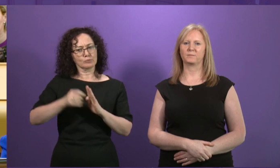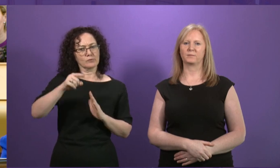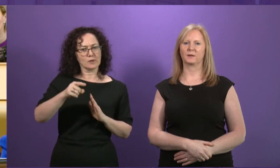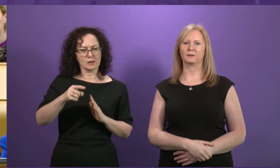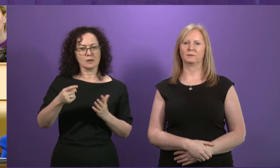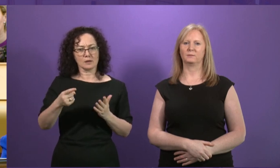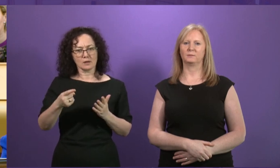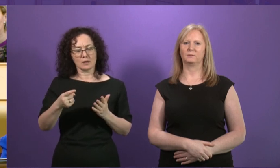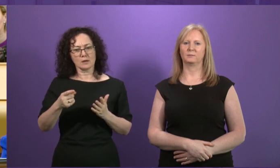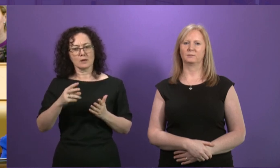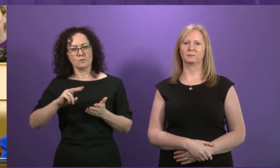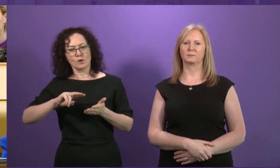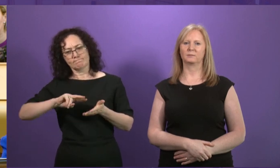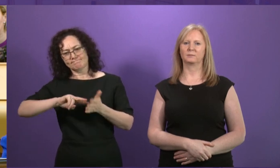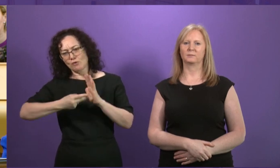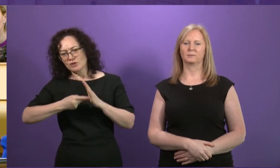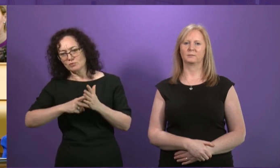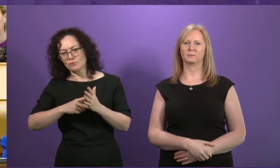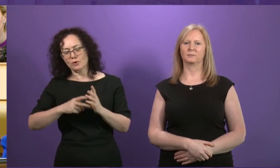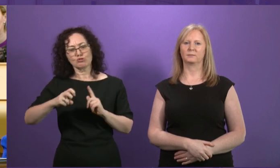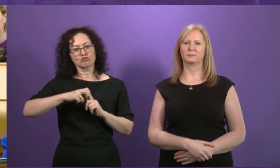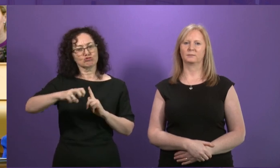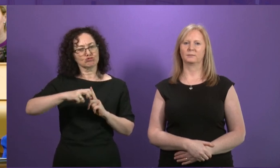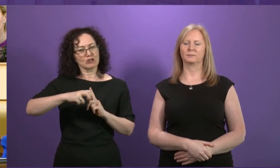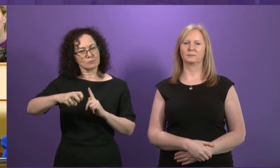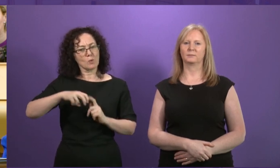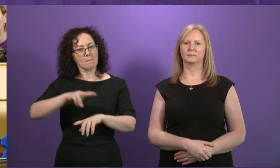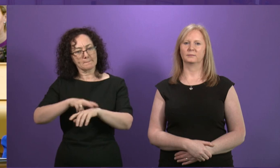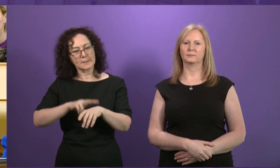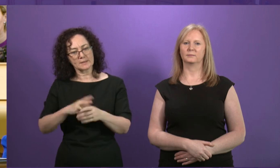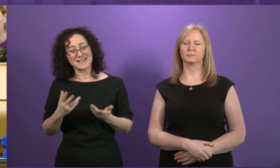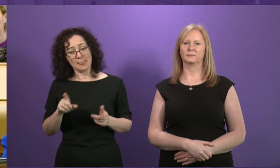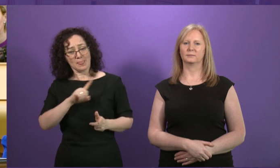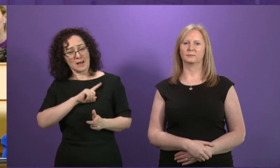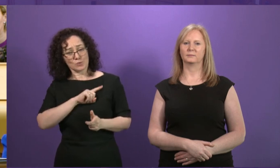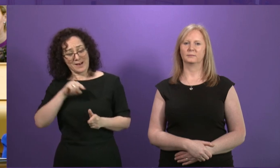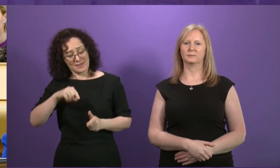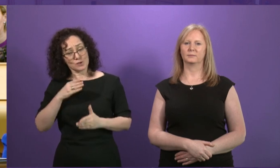the British Transport Police’s Scottish arrangements. That is one of the motivations behind the work that is under way and why it is important